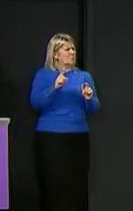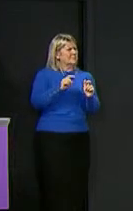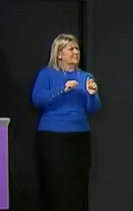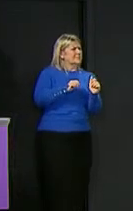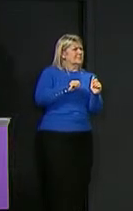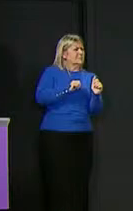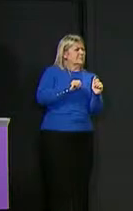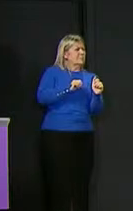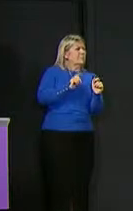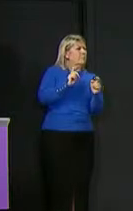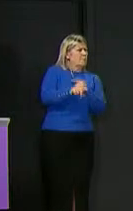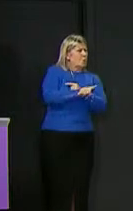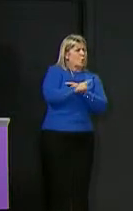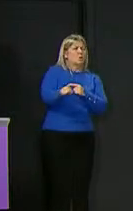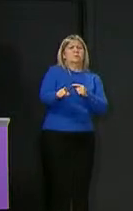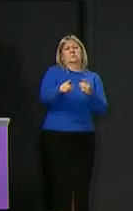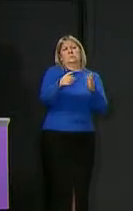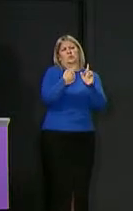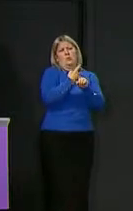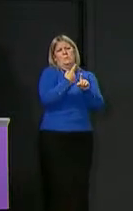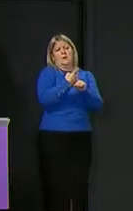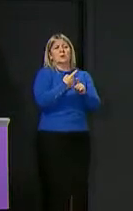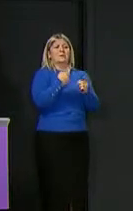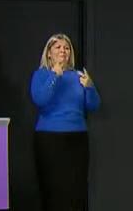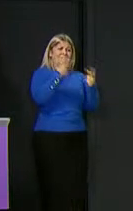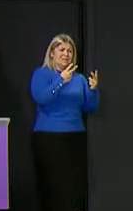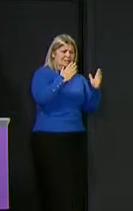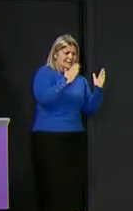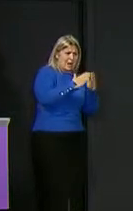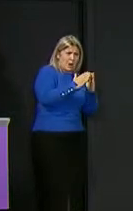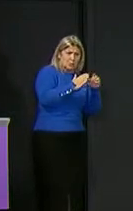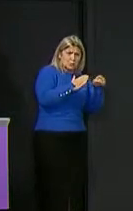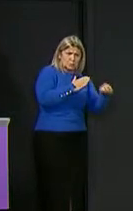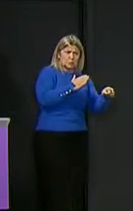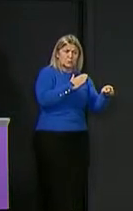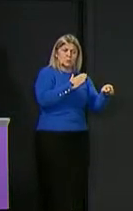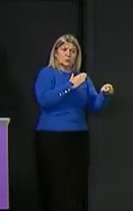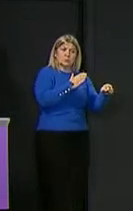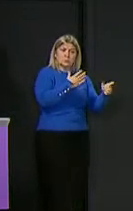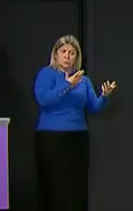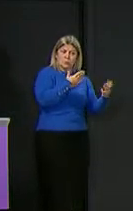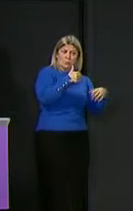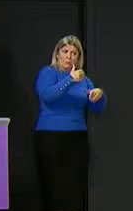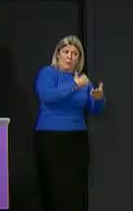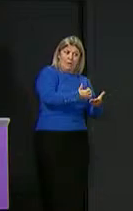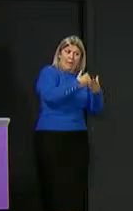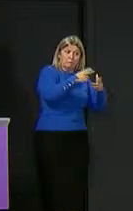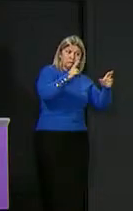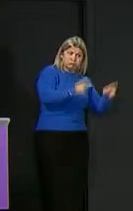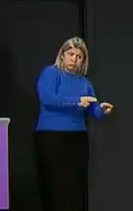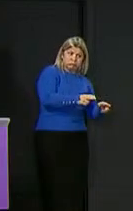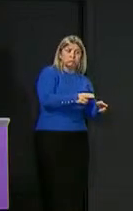a ban on household visits for several weeks and a ban now nationwide for two weeks. What's actually